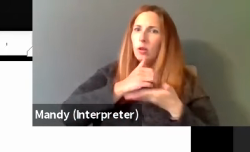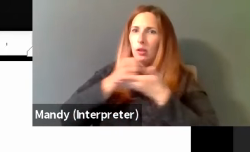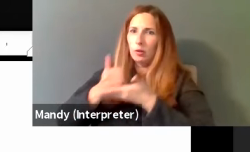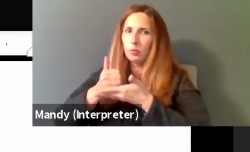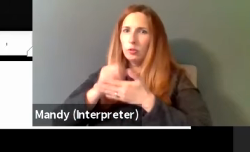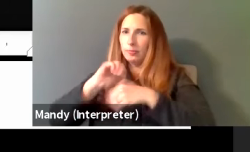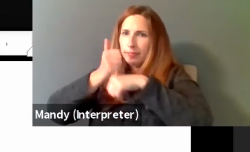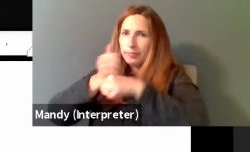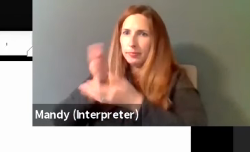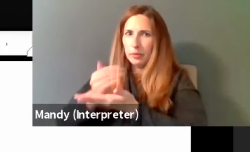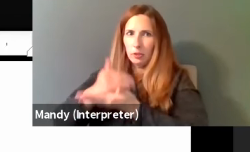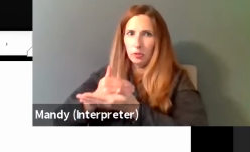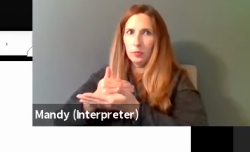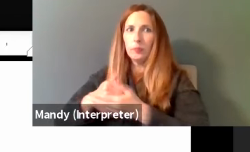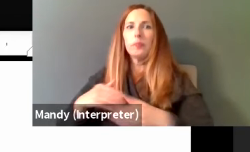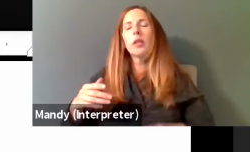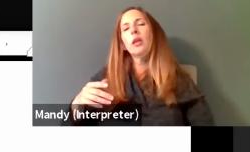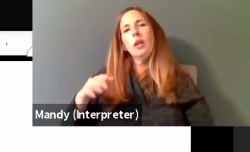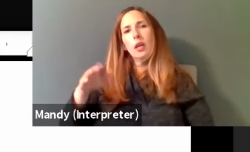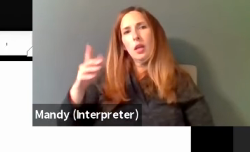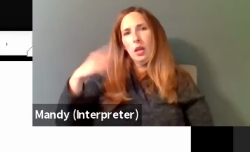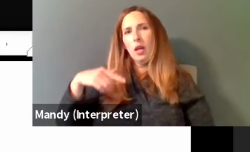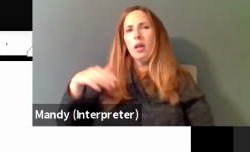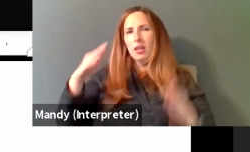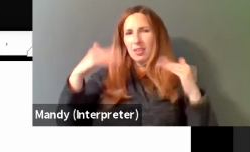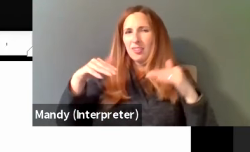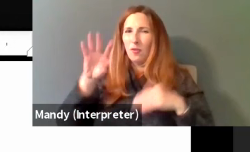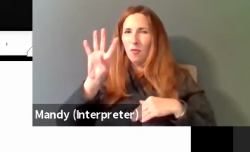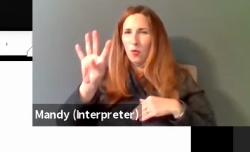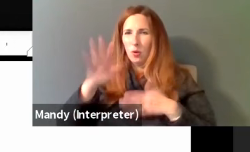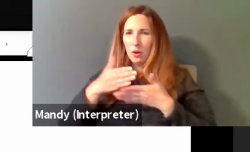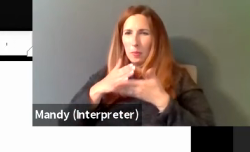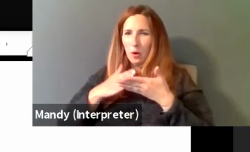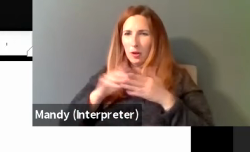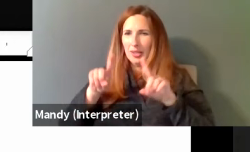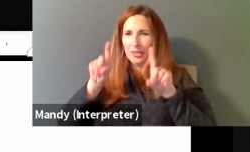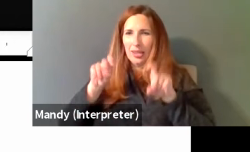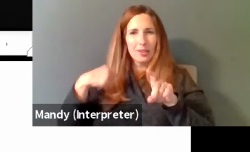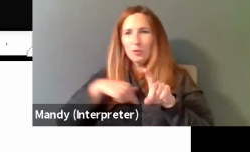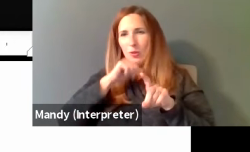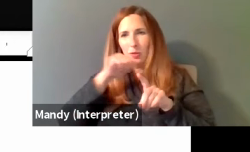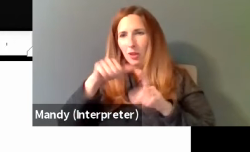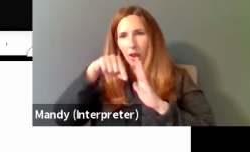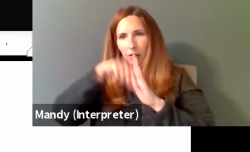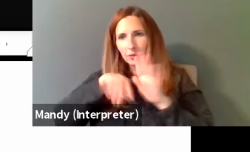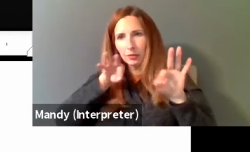We're not going to go into what's called a four-part test. The four-part test is a really big element